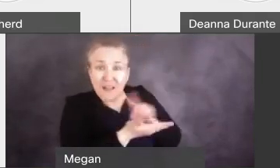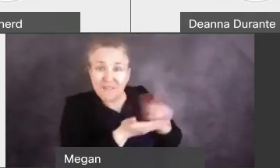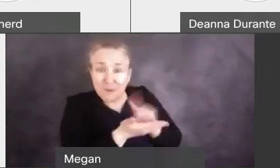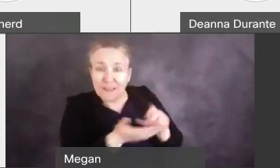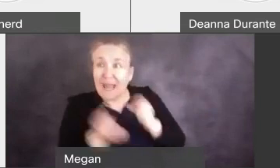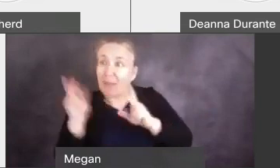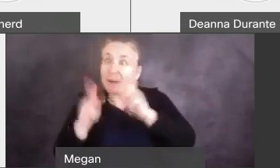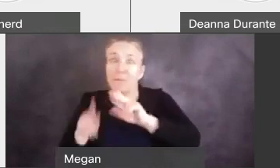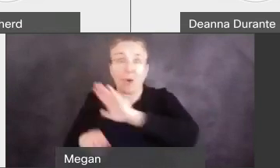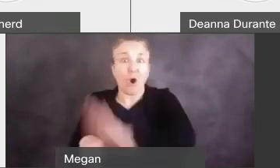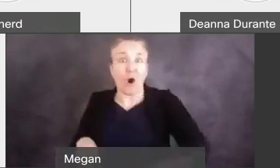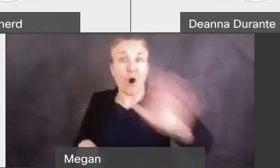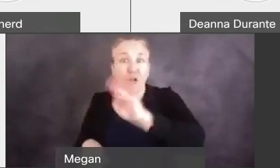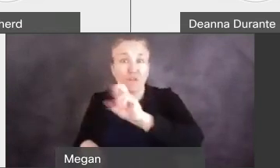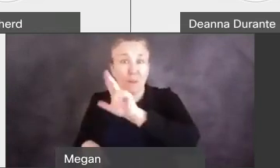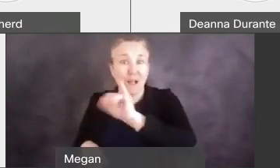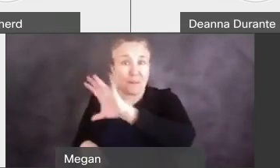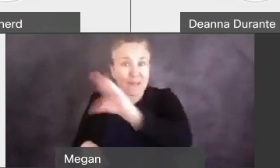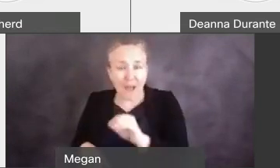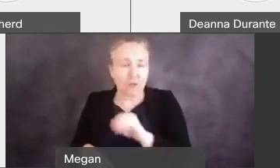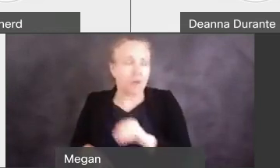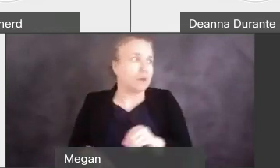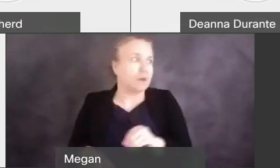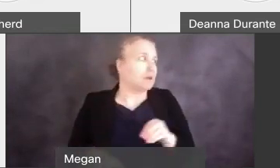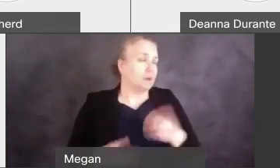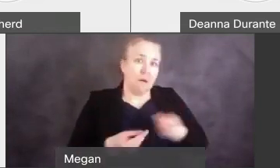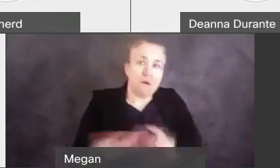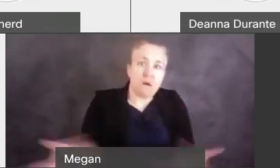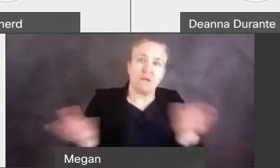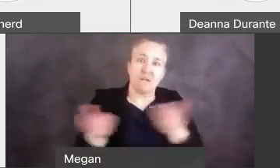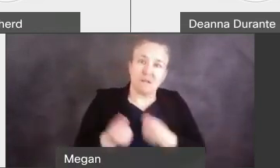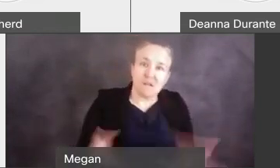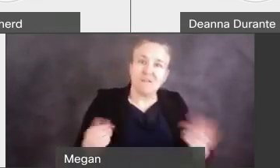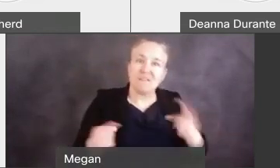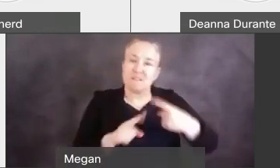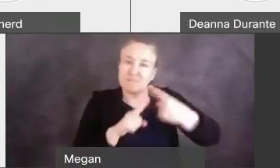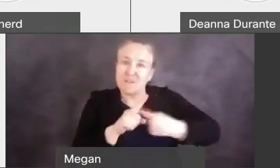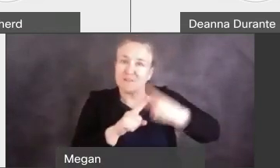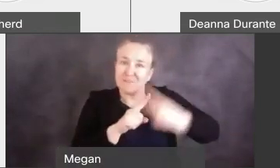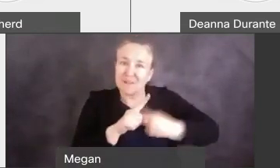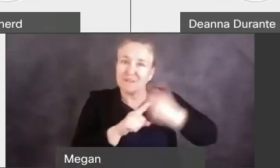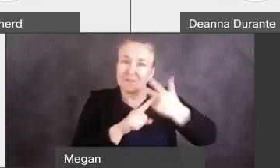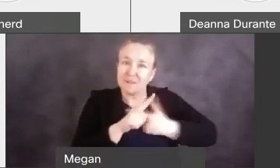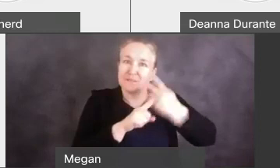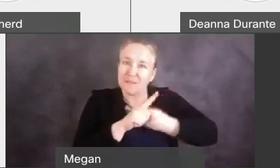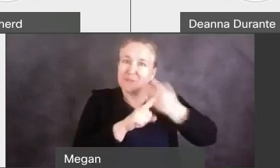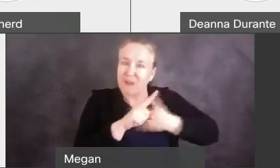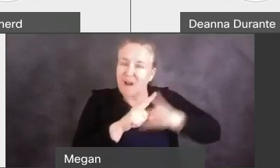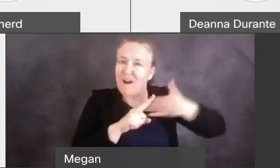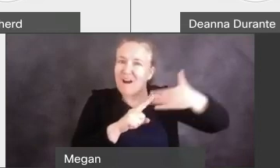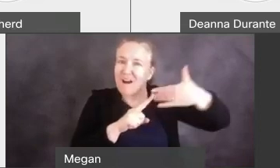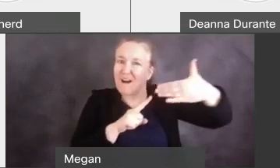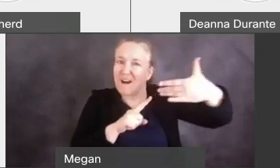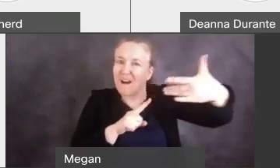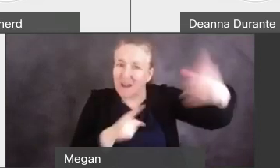County, it's going to be months before we get to the 75% or 80% of people that we need